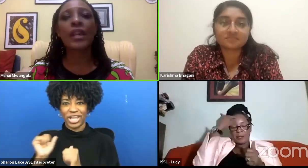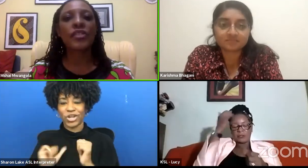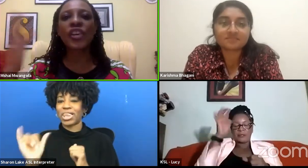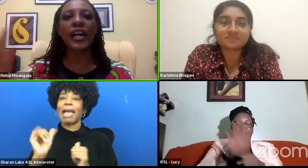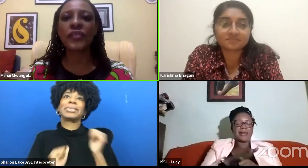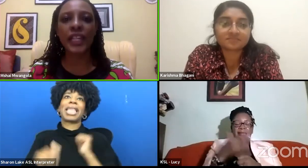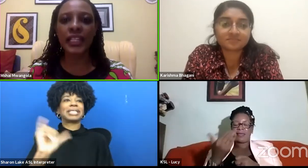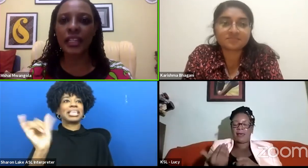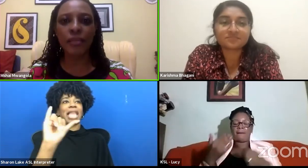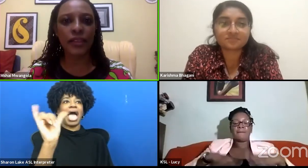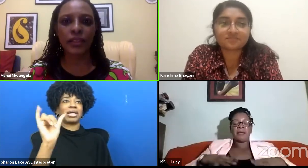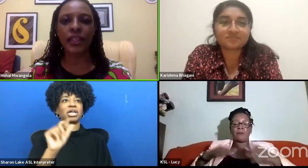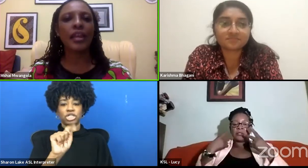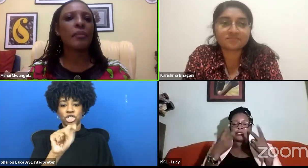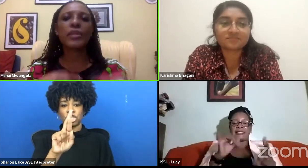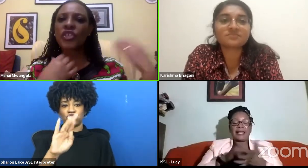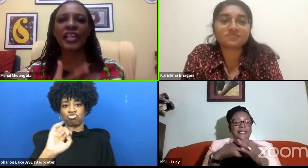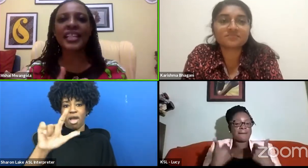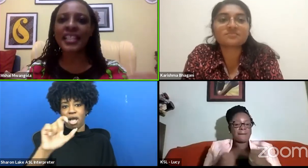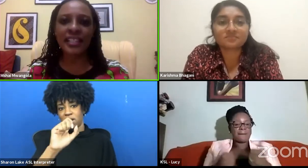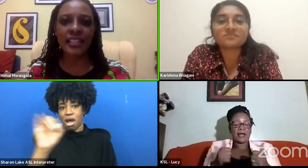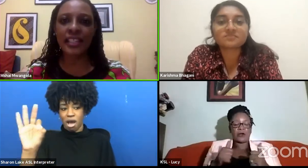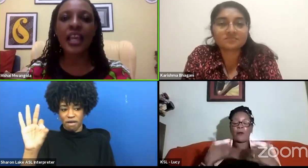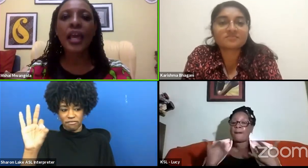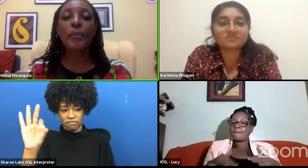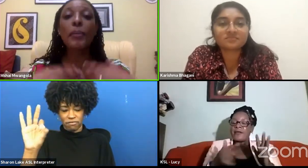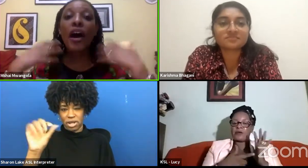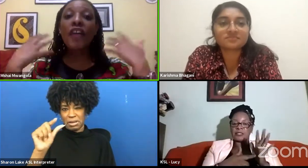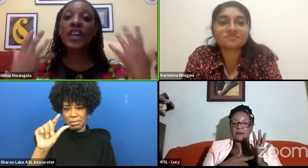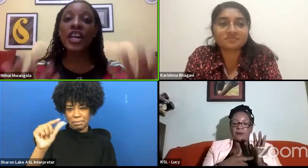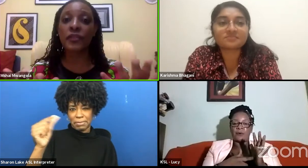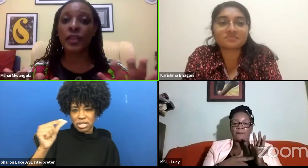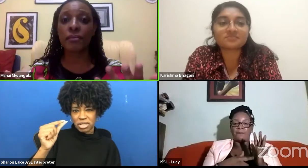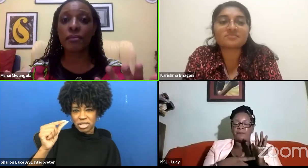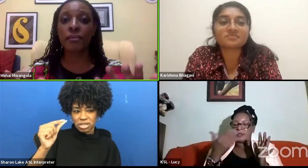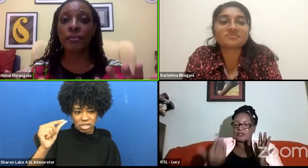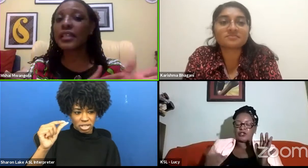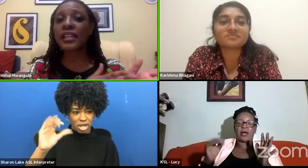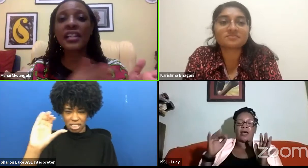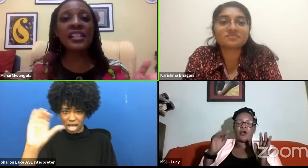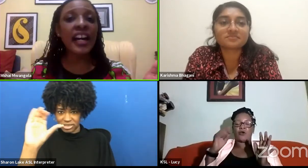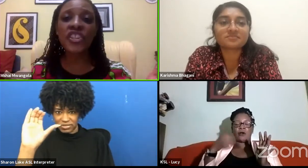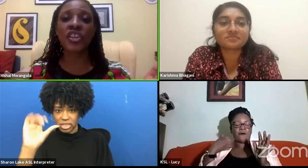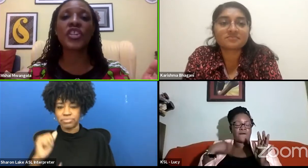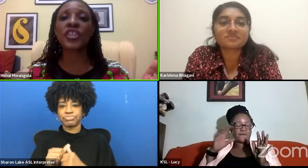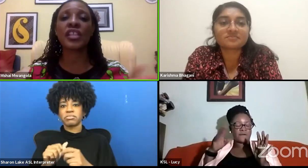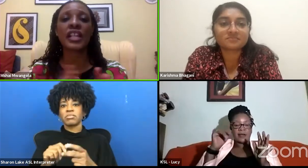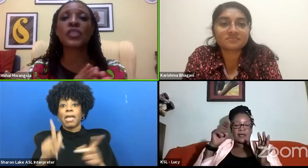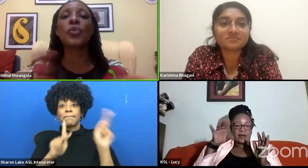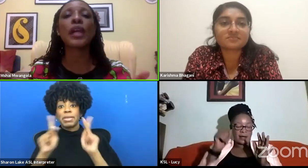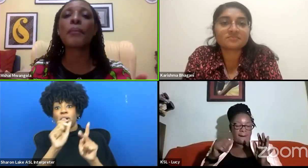"The Trial of Dedan Kimathi", "Betrayal in the City". People have heard of them but there's an entire generation that has grown up